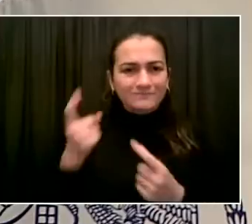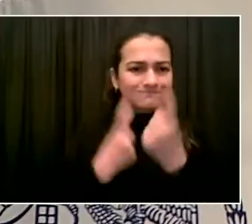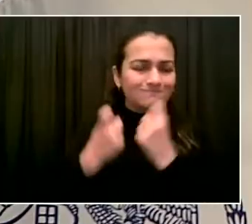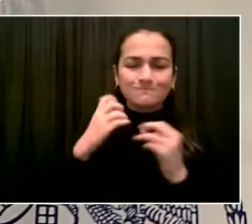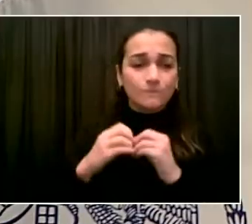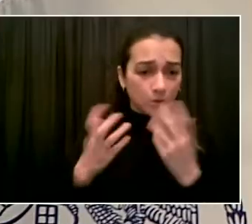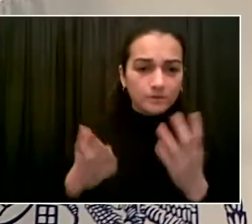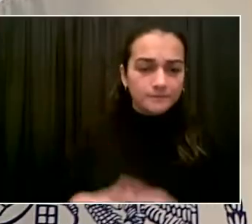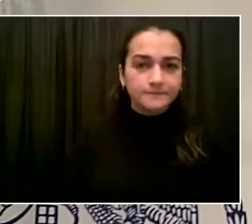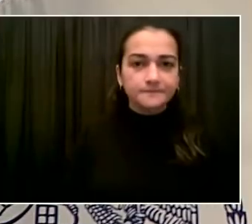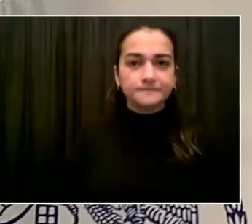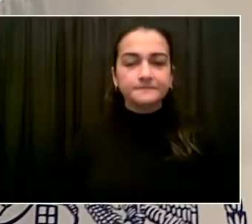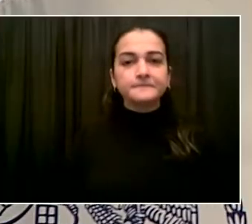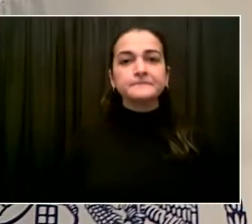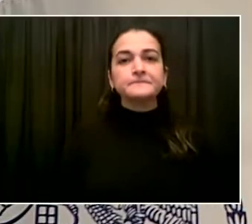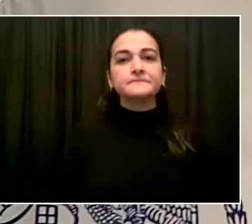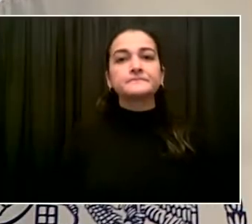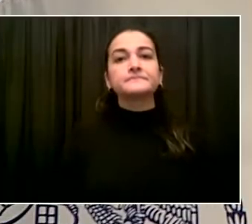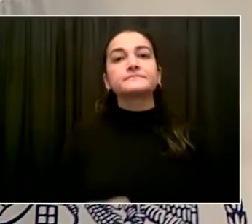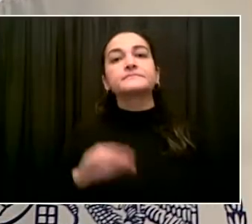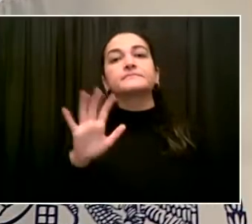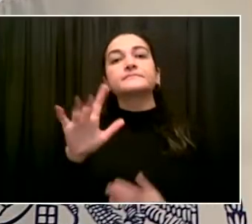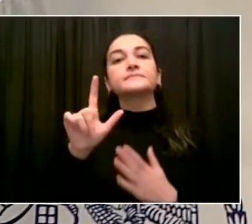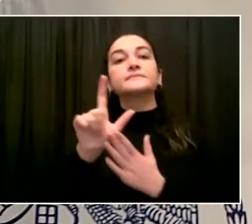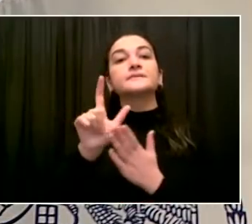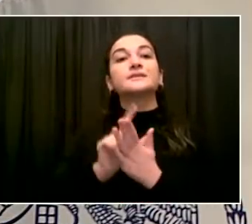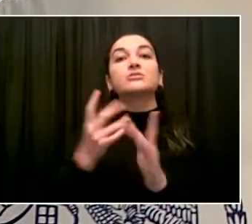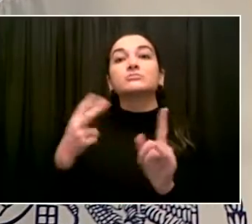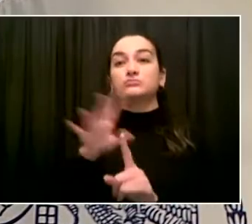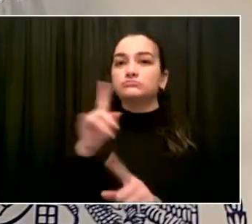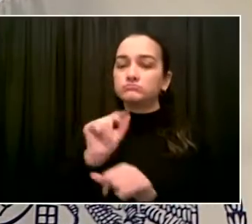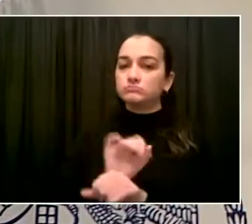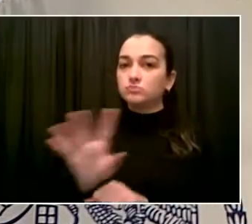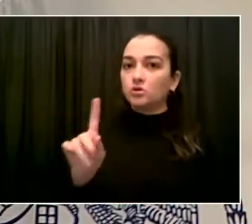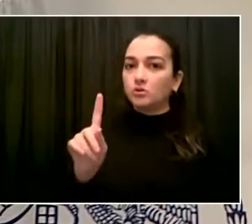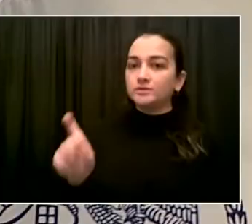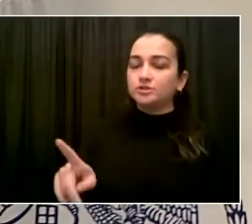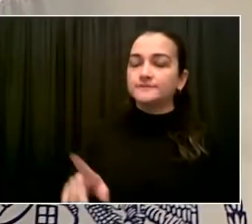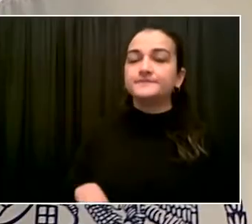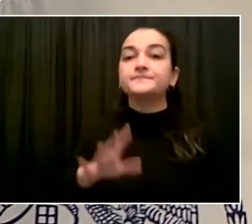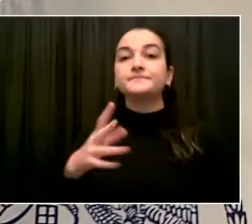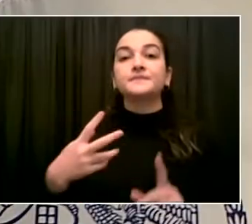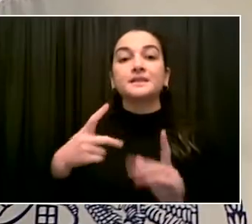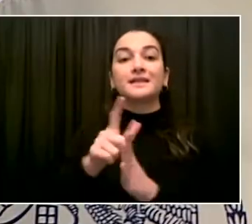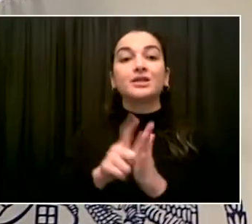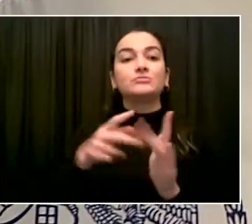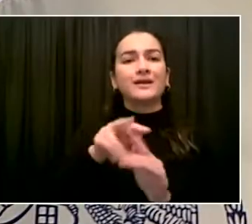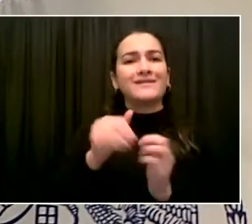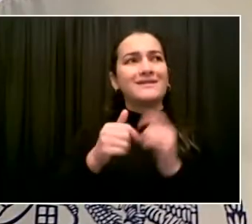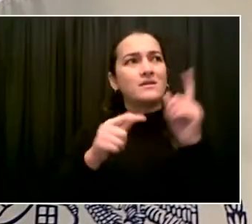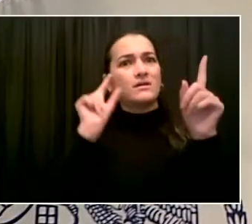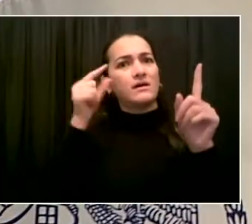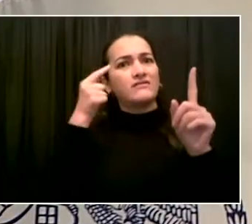PROUD OF THAT AND A LOT OF NEW YORKERS OF EXPRESSED APPRECIIOATN TO ME. QUESTION OF WHY THIS MAKES SENSE LELLGAY AND